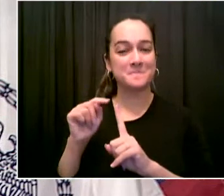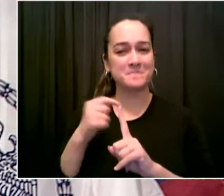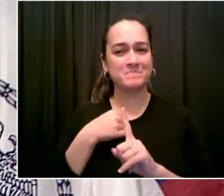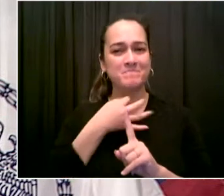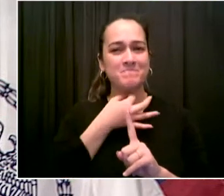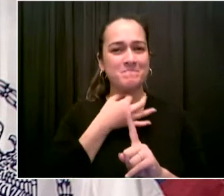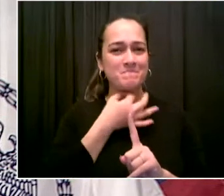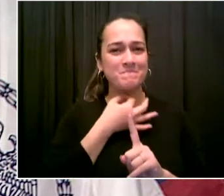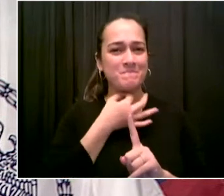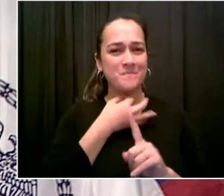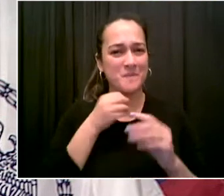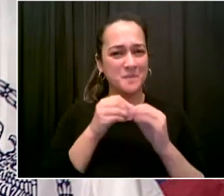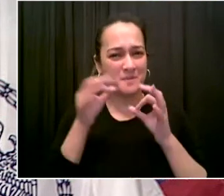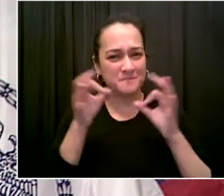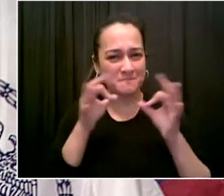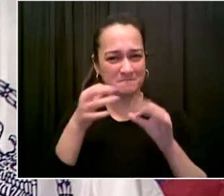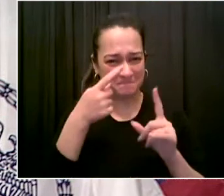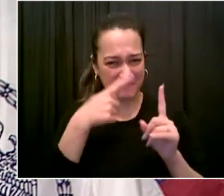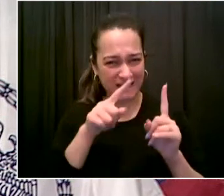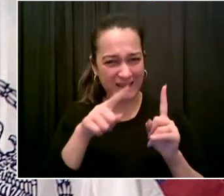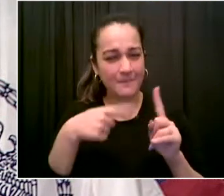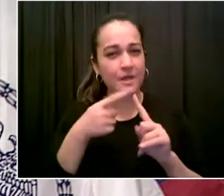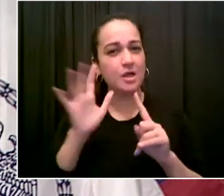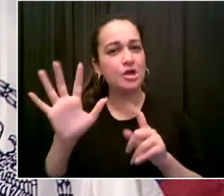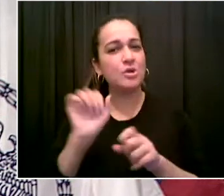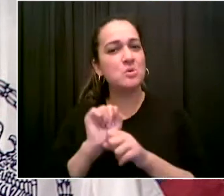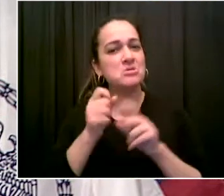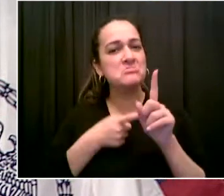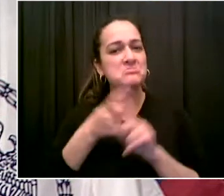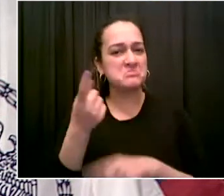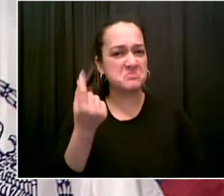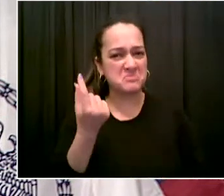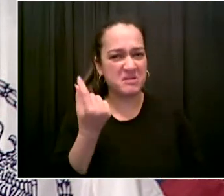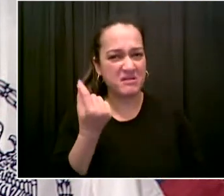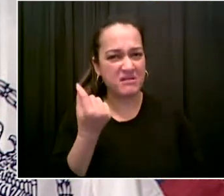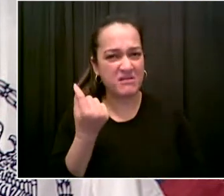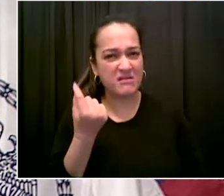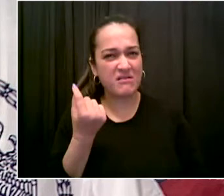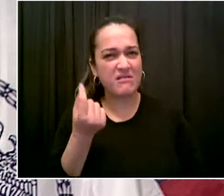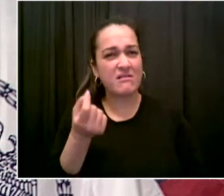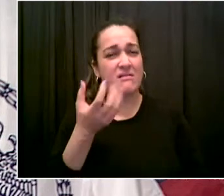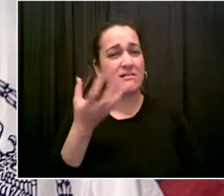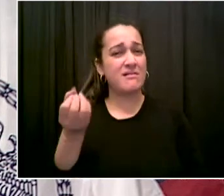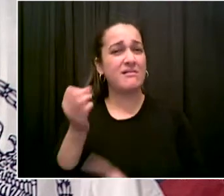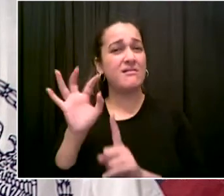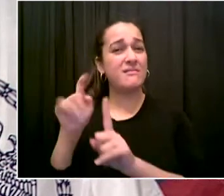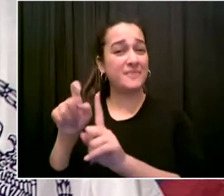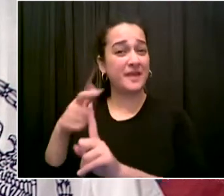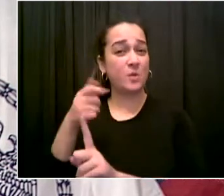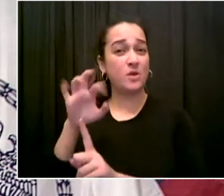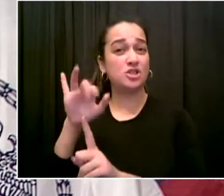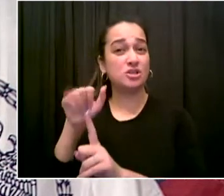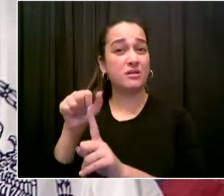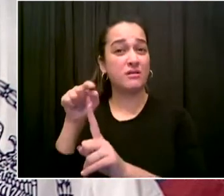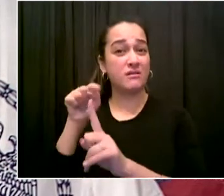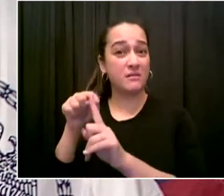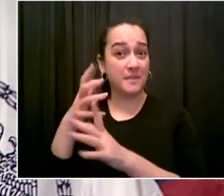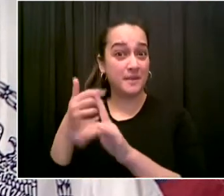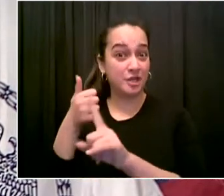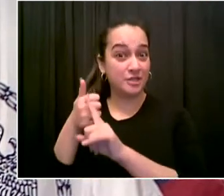YOU EXPLAIN TO US MORE ABOUT IT AND APPRECIATE IT